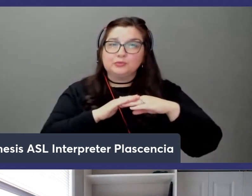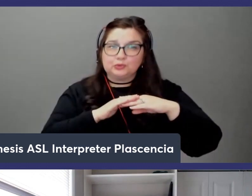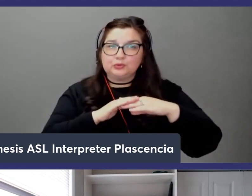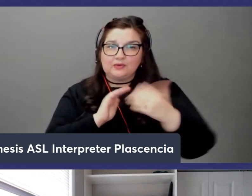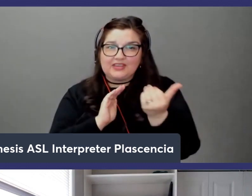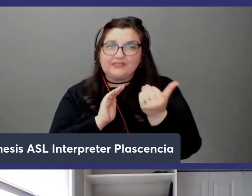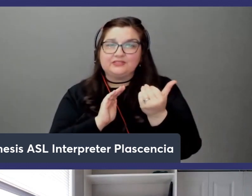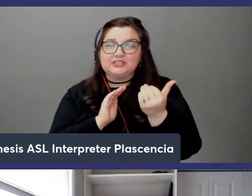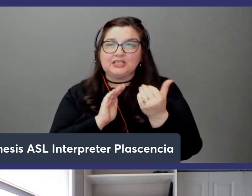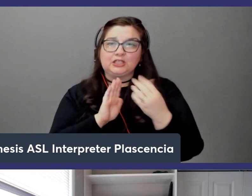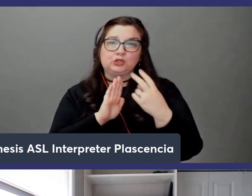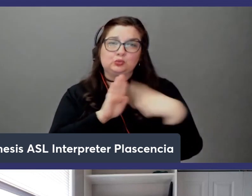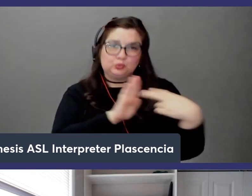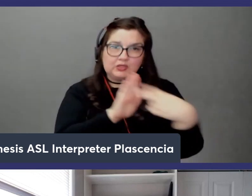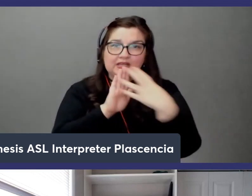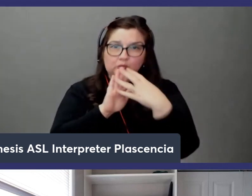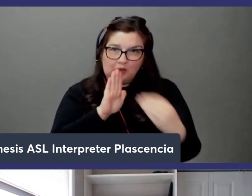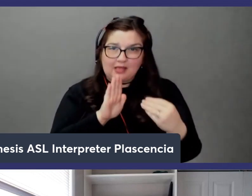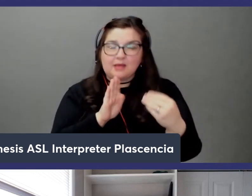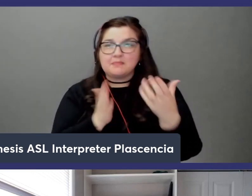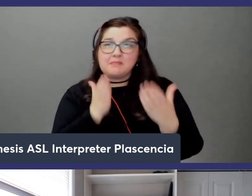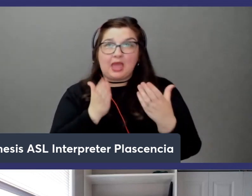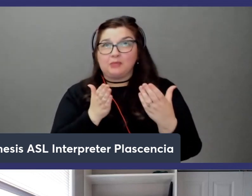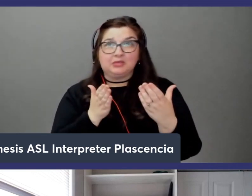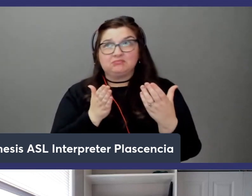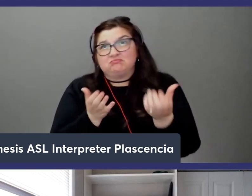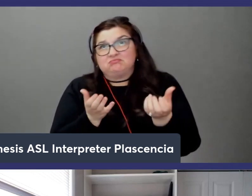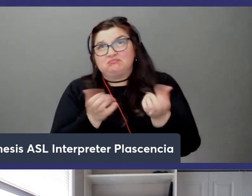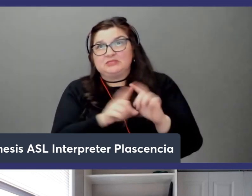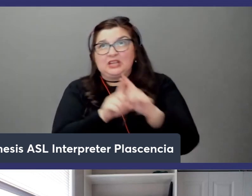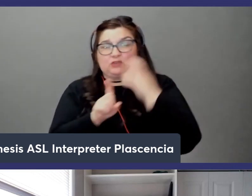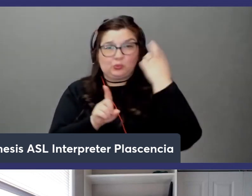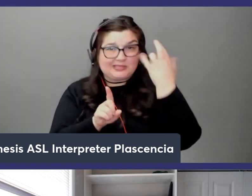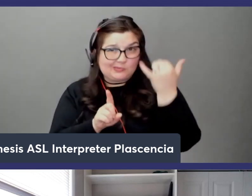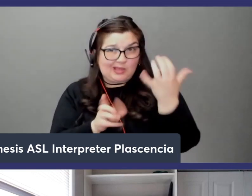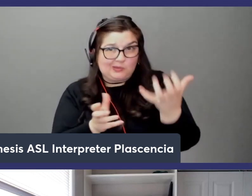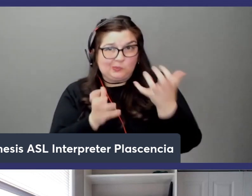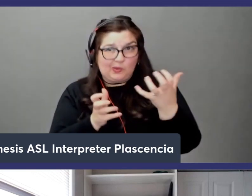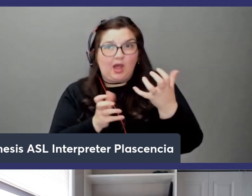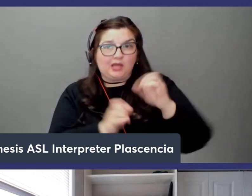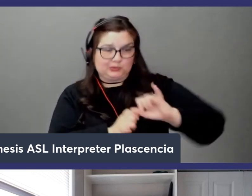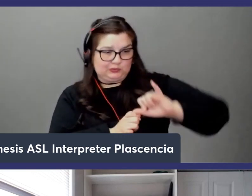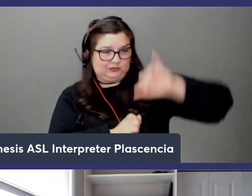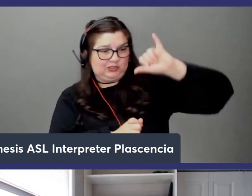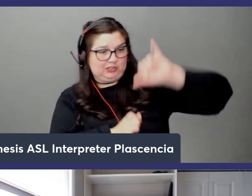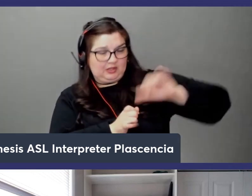There's a lot of reason you may wanna vertically scale. If you have a lot of concurrent transactions you wanna process on the right,